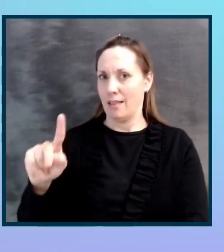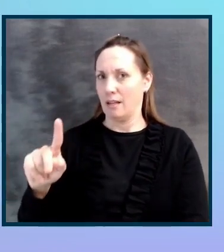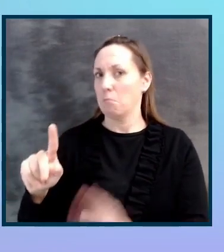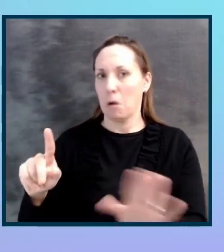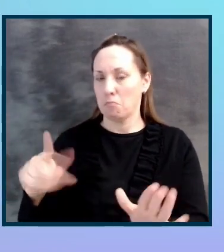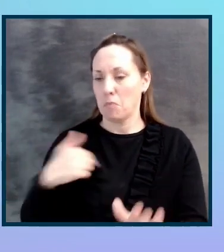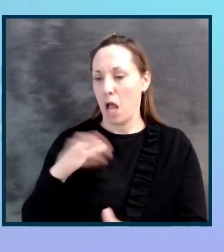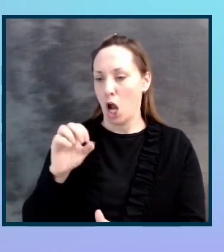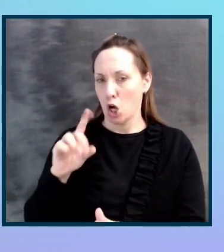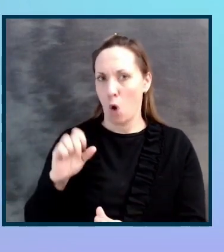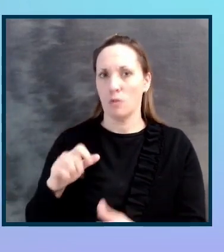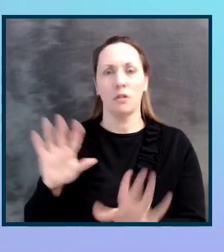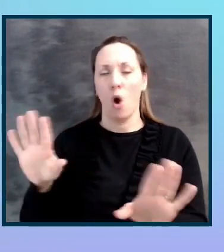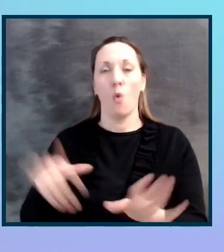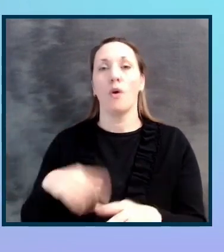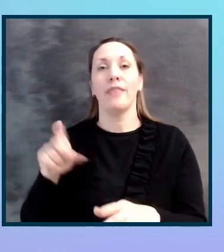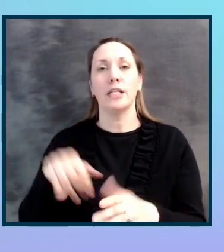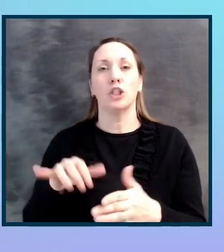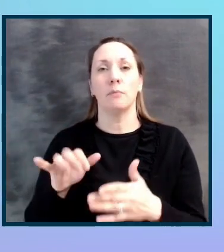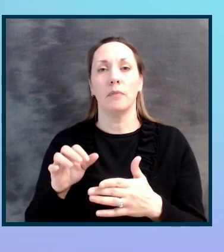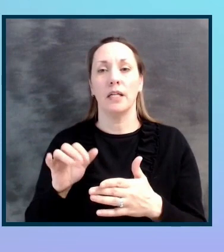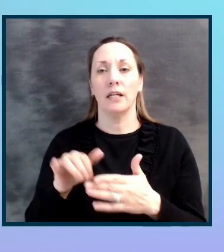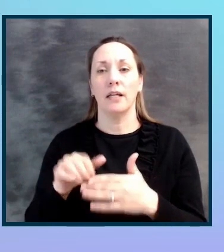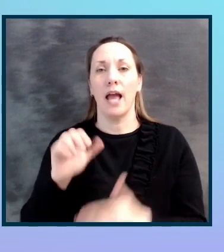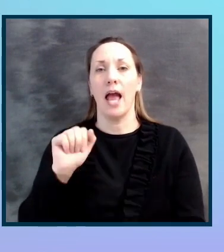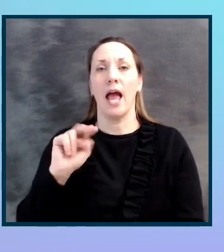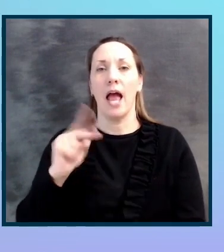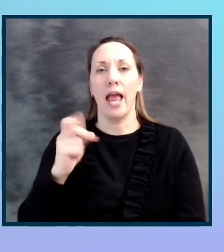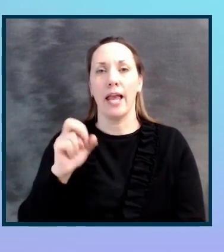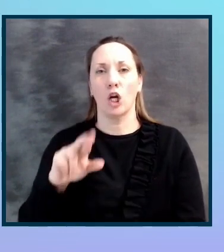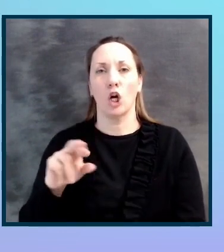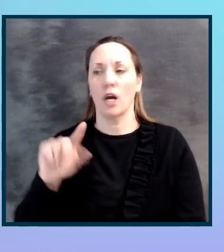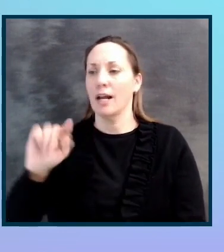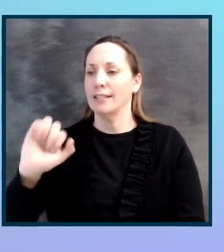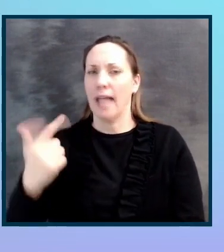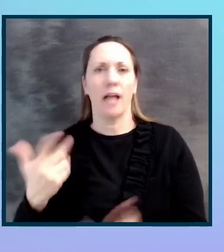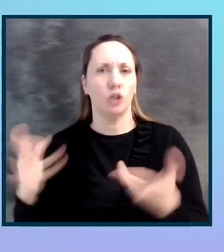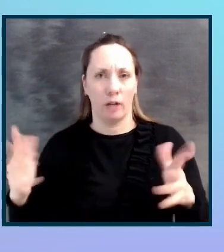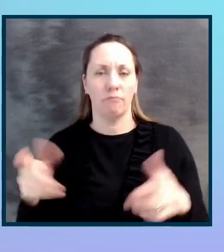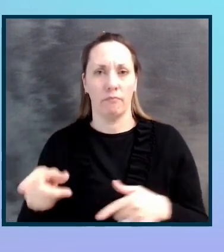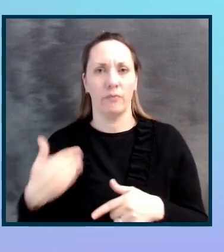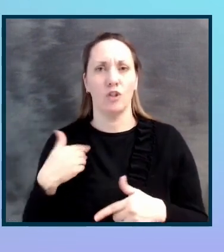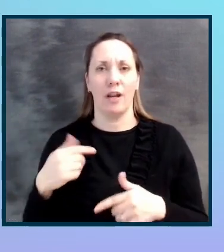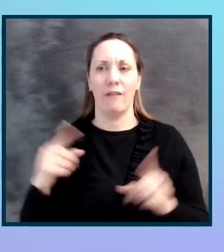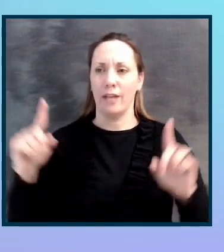No, this should be a anchor tag or what they roll of lint. This should have this text behind the seats, right?